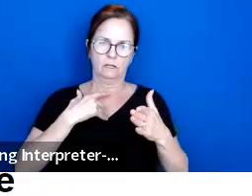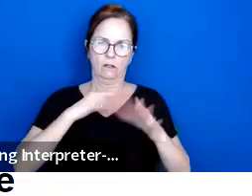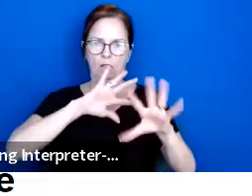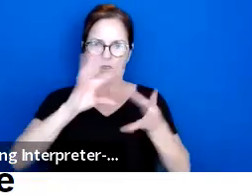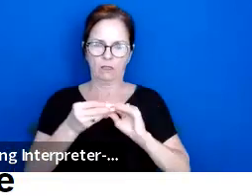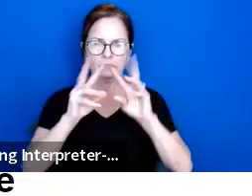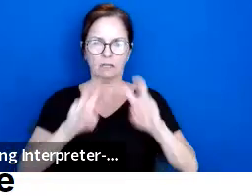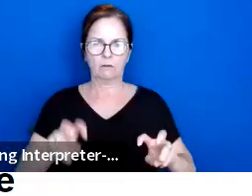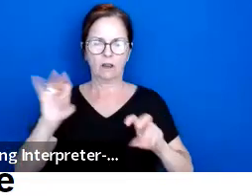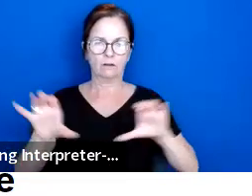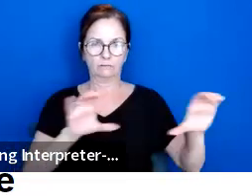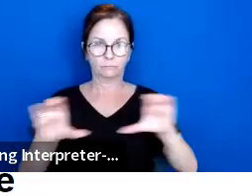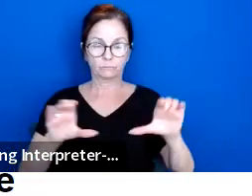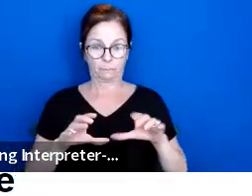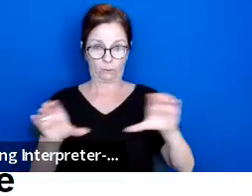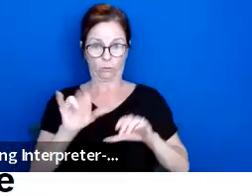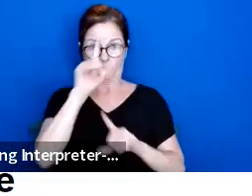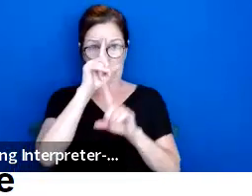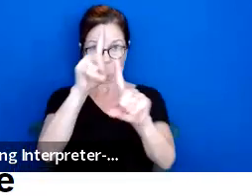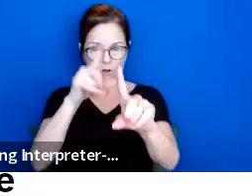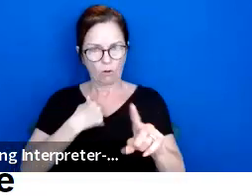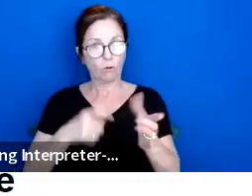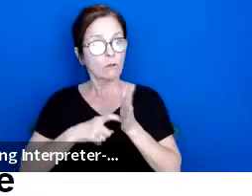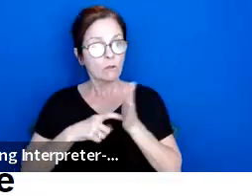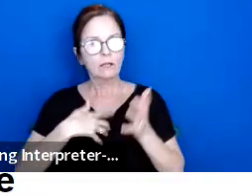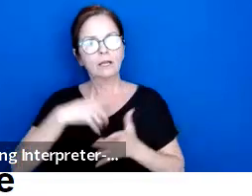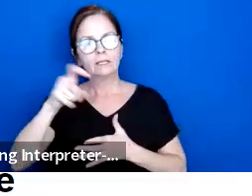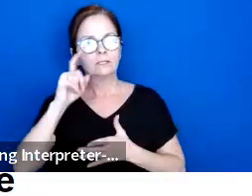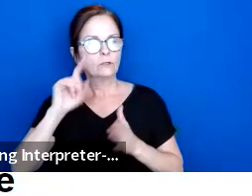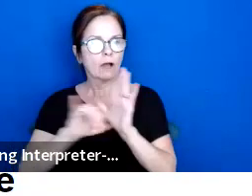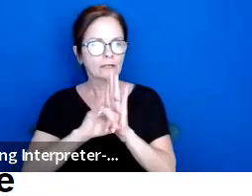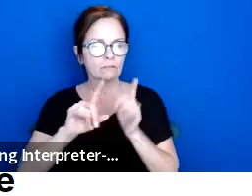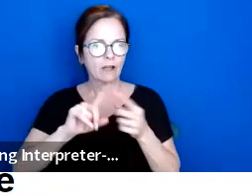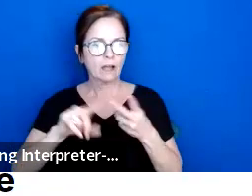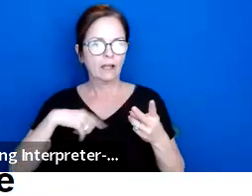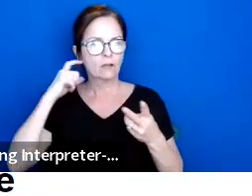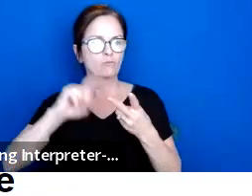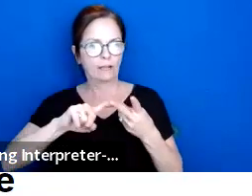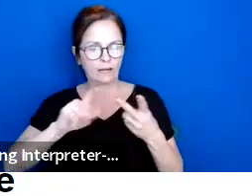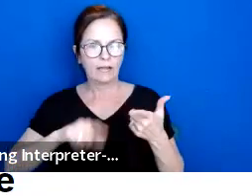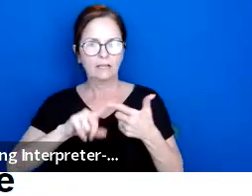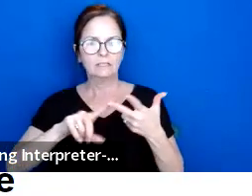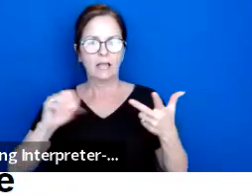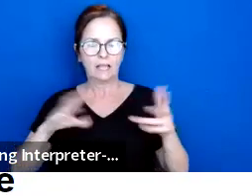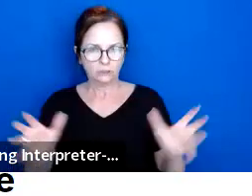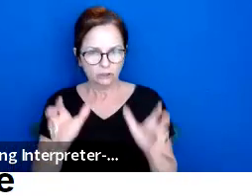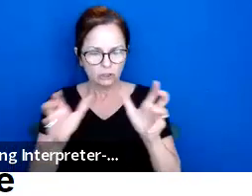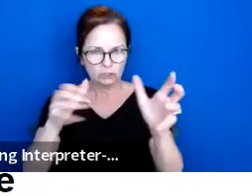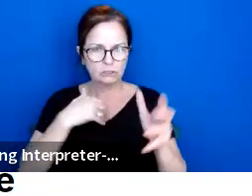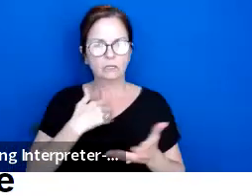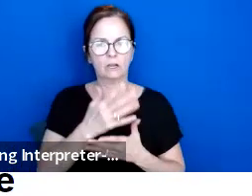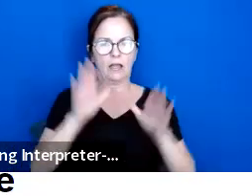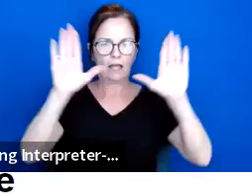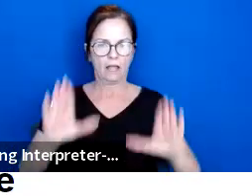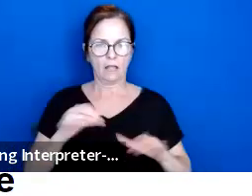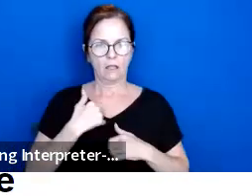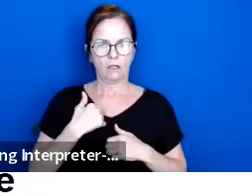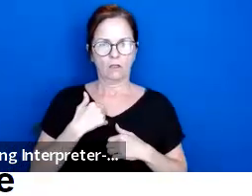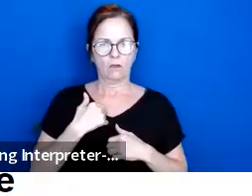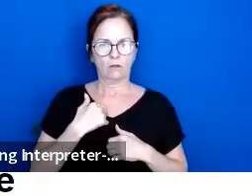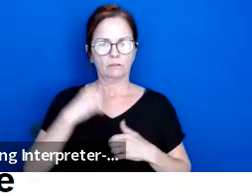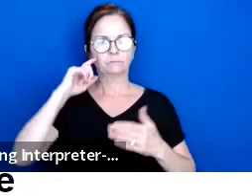To achieve this goal, it's necessary to identify, recognize, and nurture excellence. To identify standard performance.